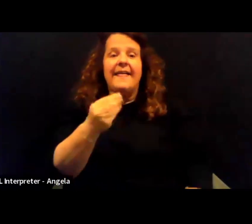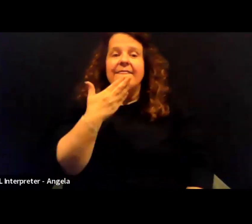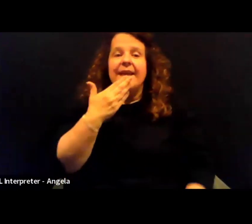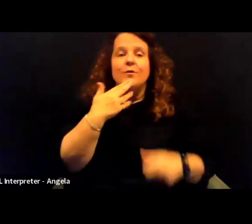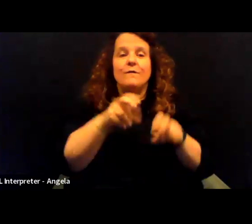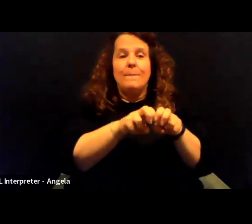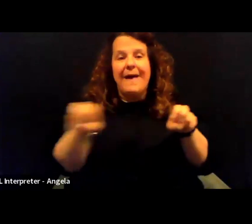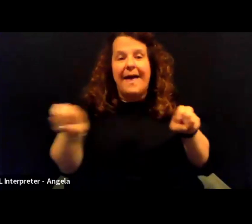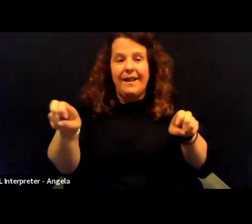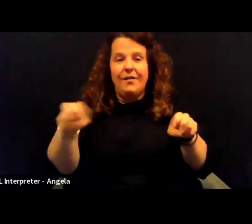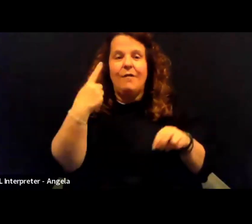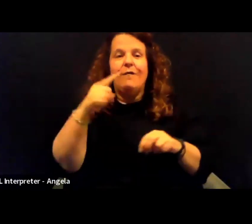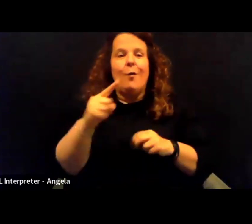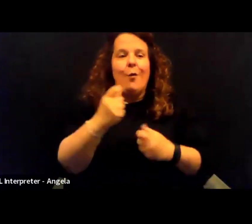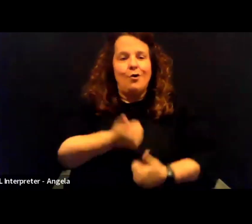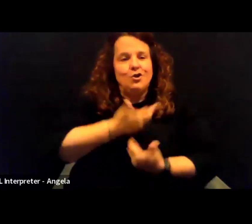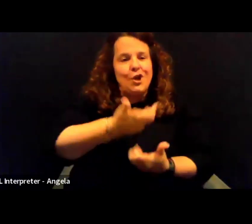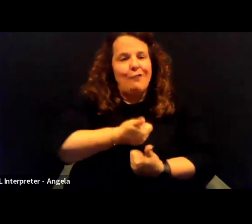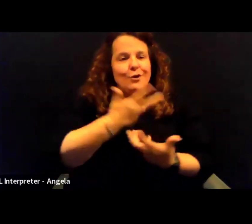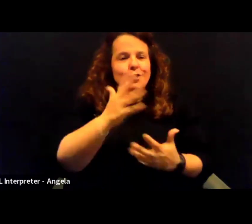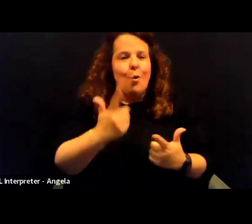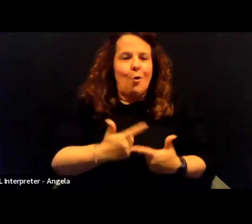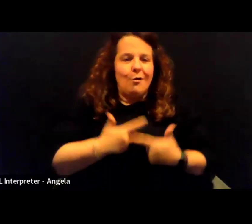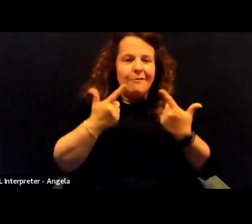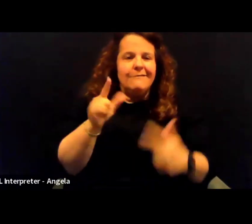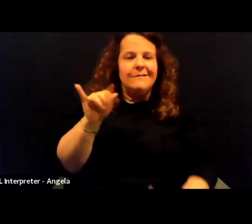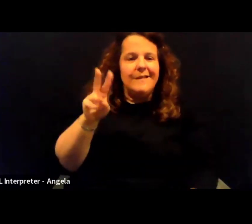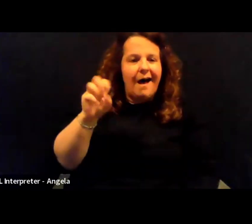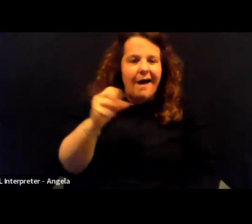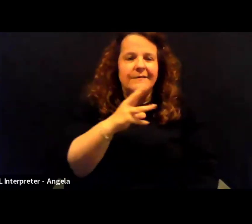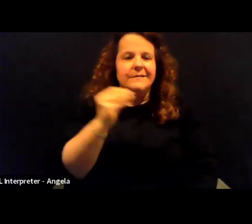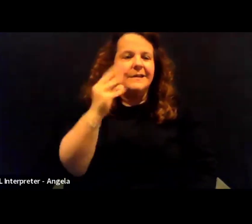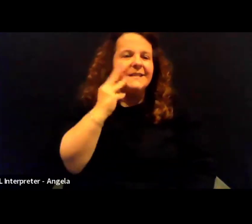your lives and your experiences with us. Very, very important stuff. Thank you.